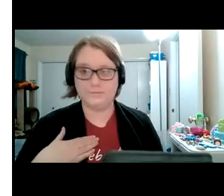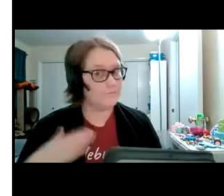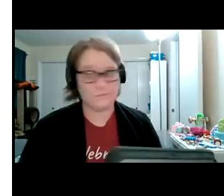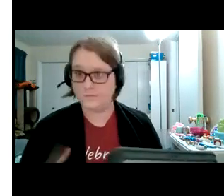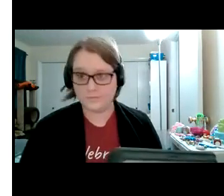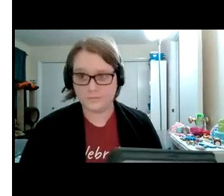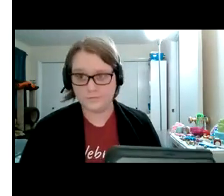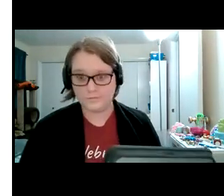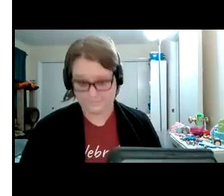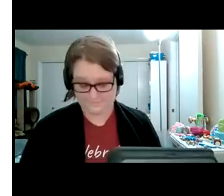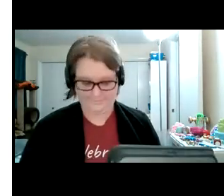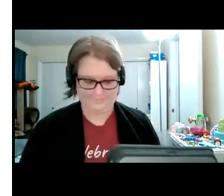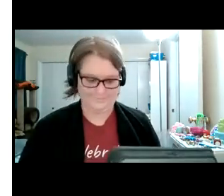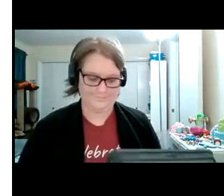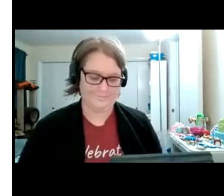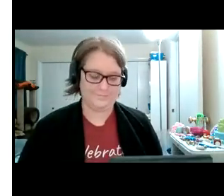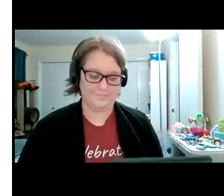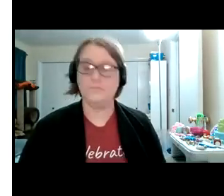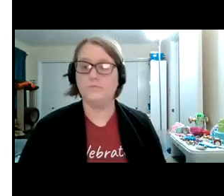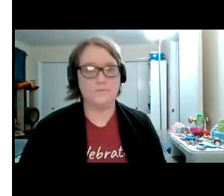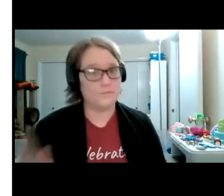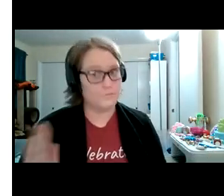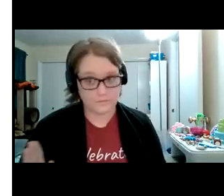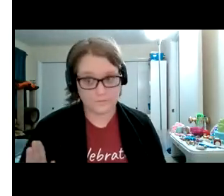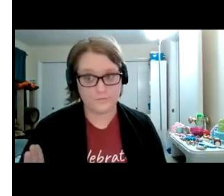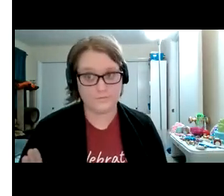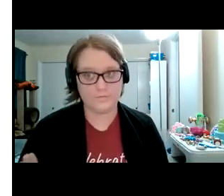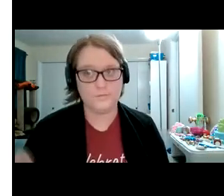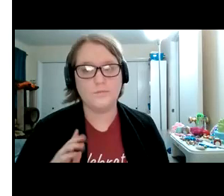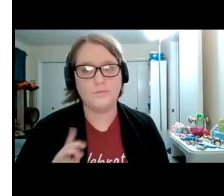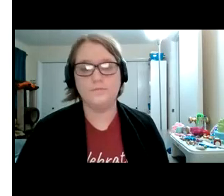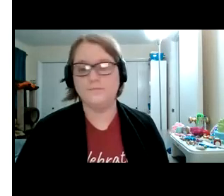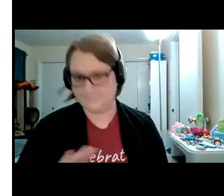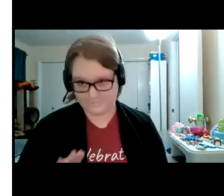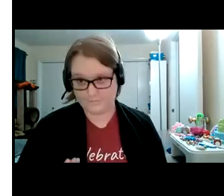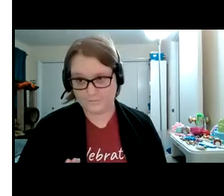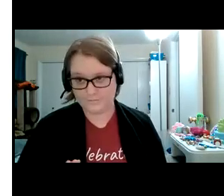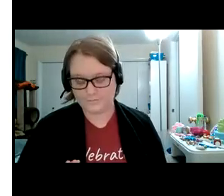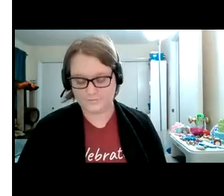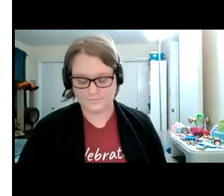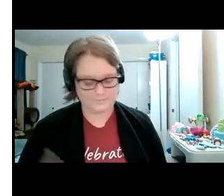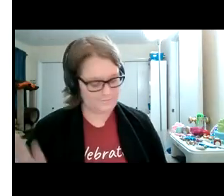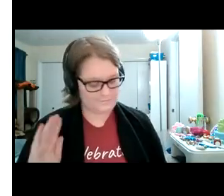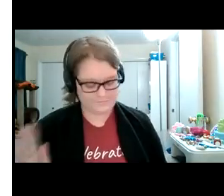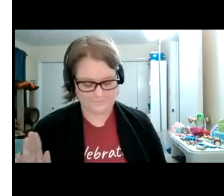and not a telemarketer. I promise I won't ask about your car's extended warranty while I'm here.